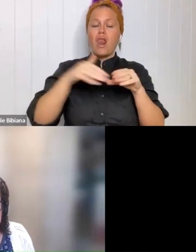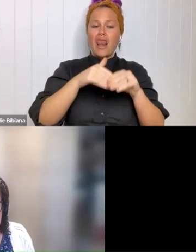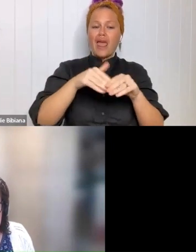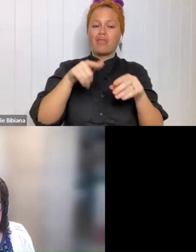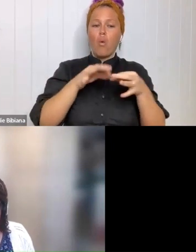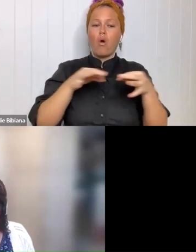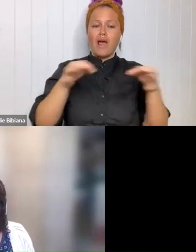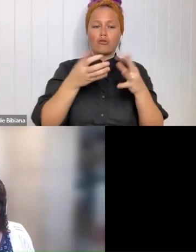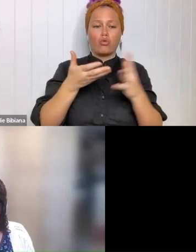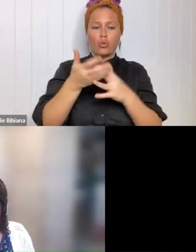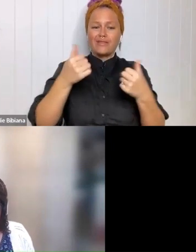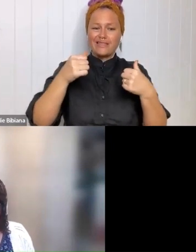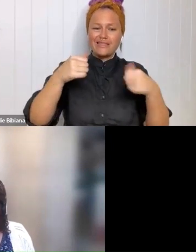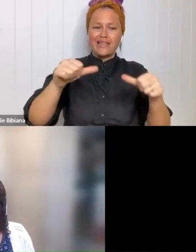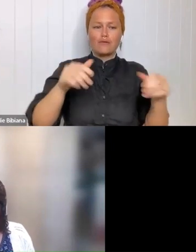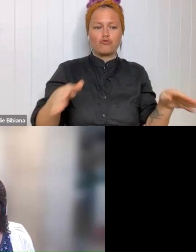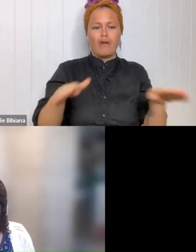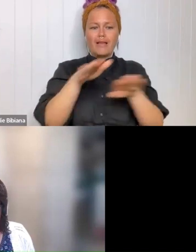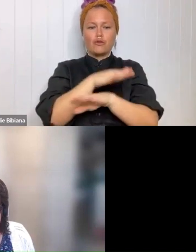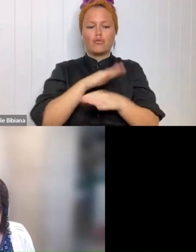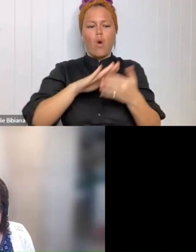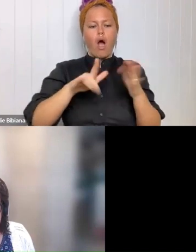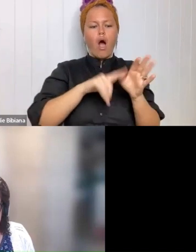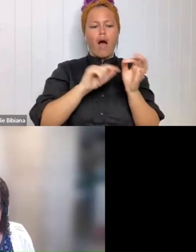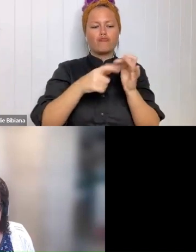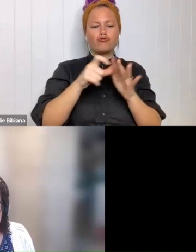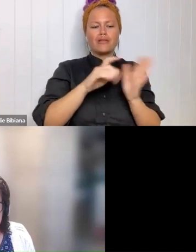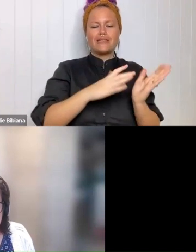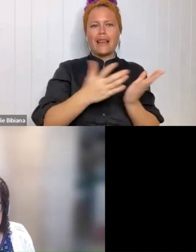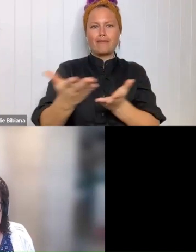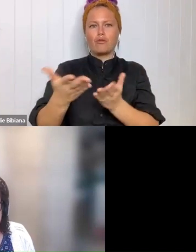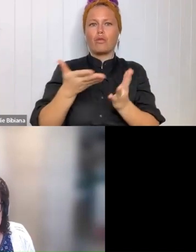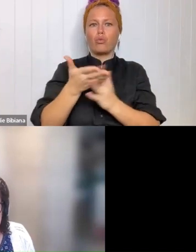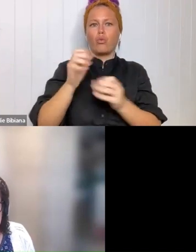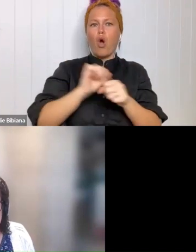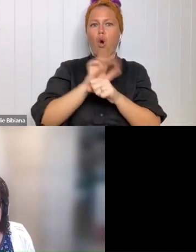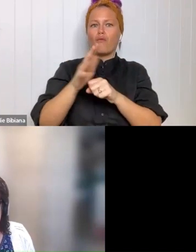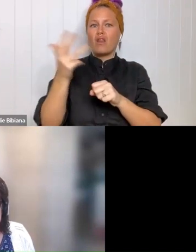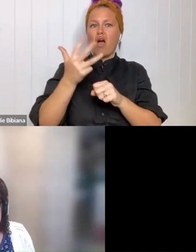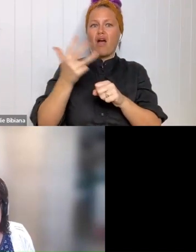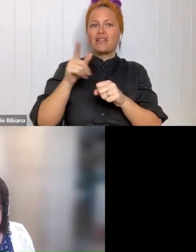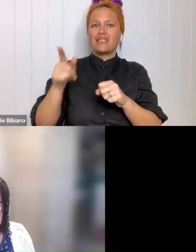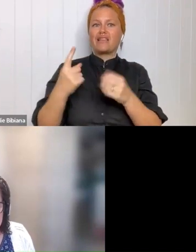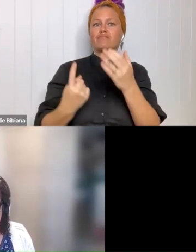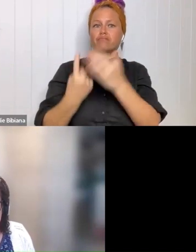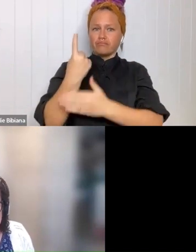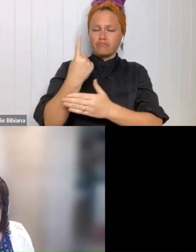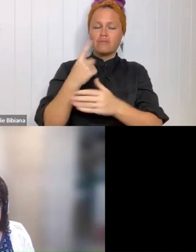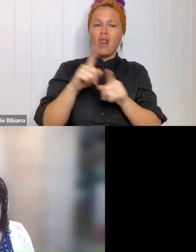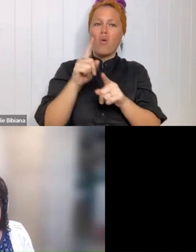successful transition to hybrid delivery delivery through the COVID 19 pandemic. And as I said, with closes there's just